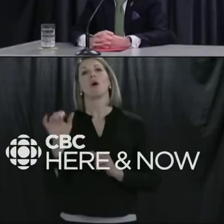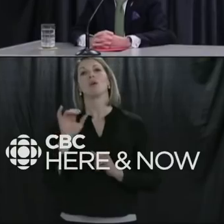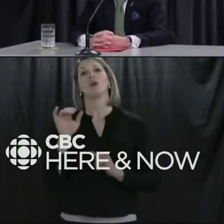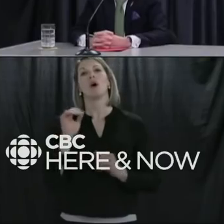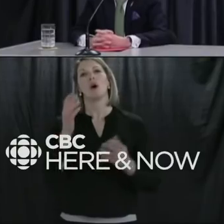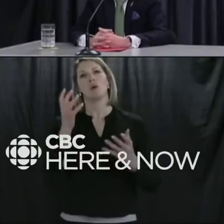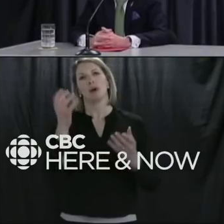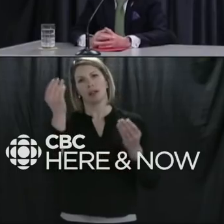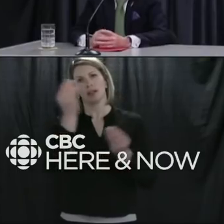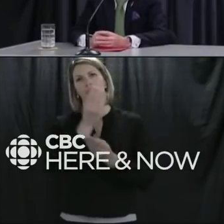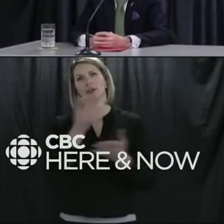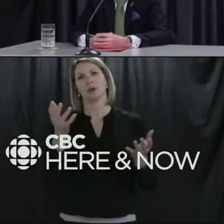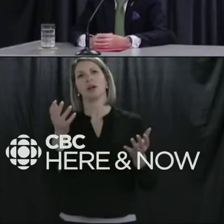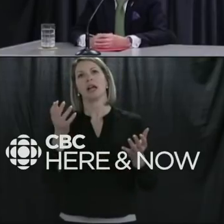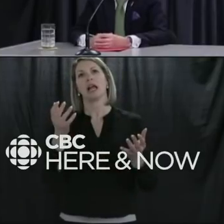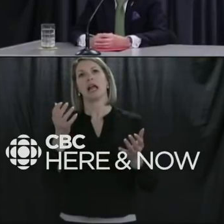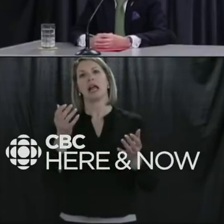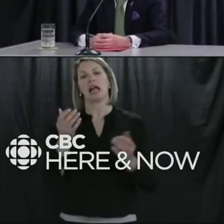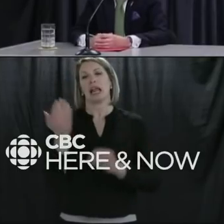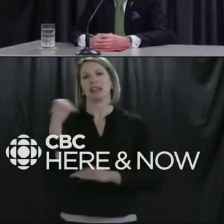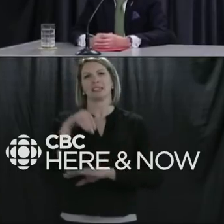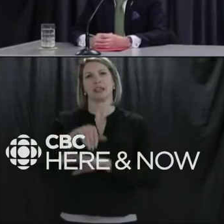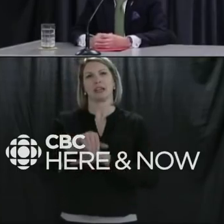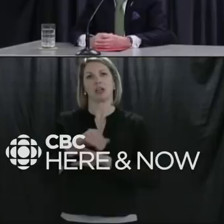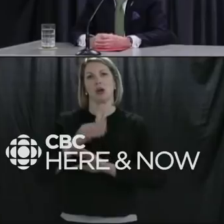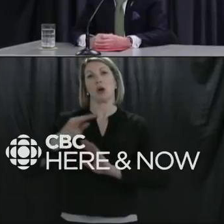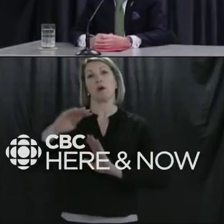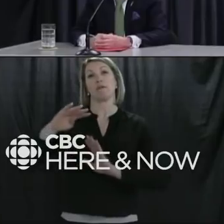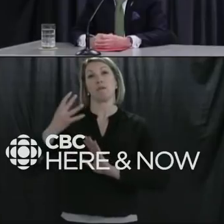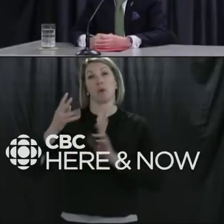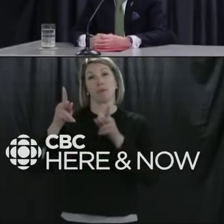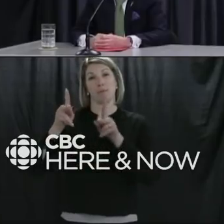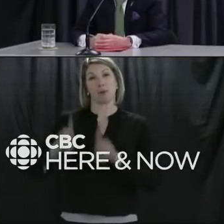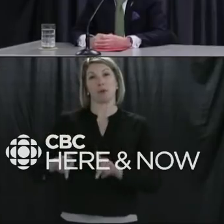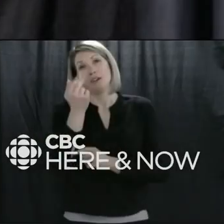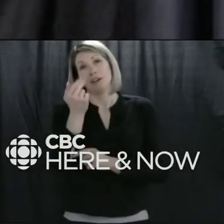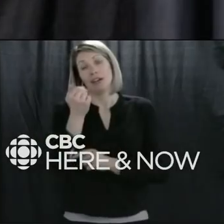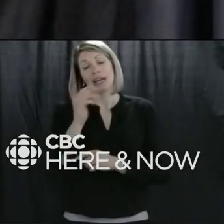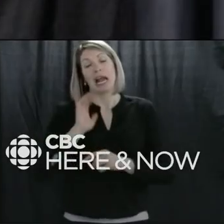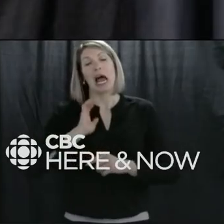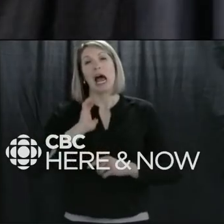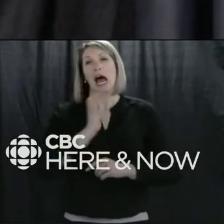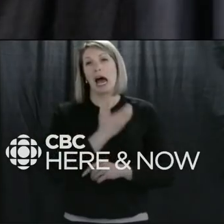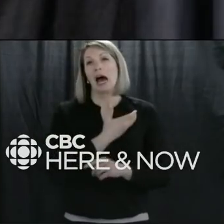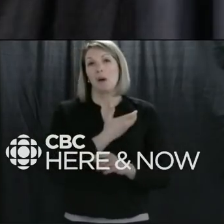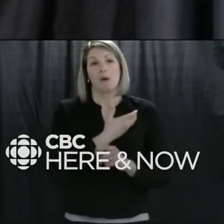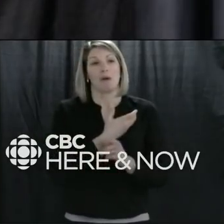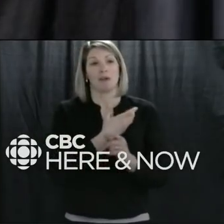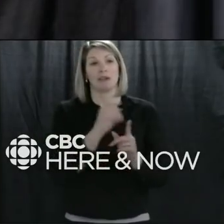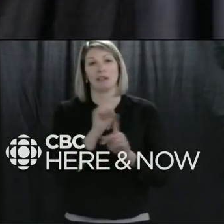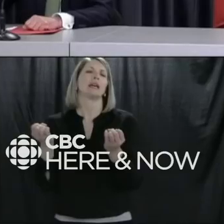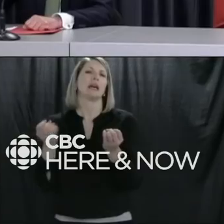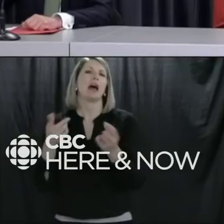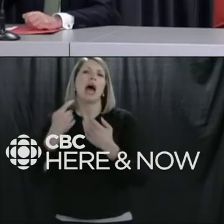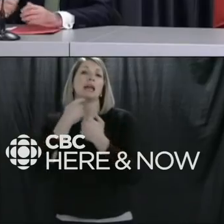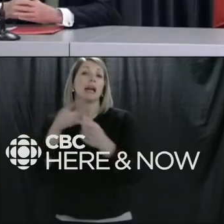TO SELF-ISOLATE FOR 14 DAYS. AT LAST EVENING, WE LEARNED OF OUR FOURTH CASE OF COVID-19